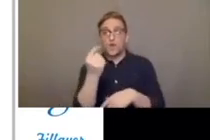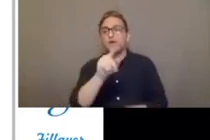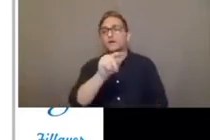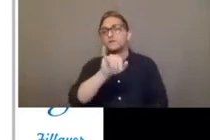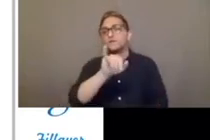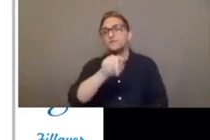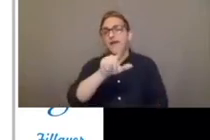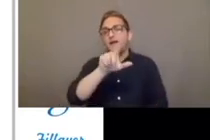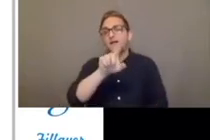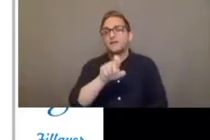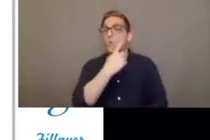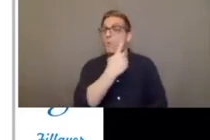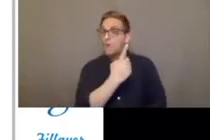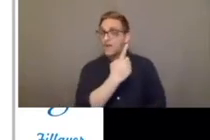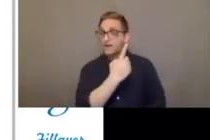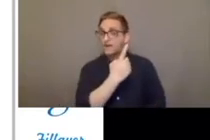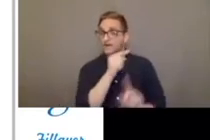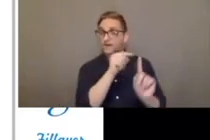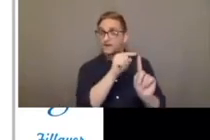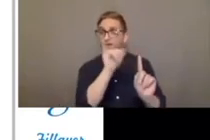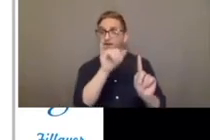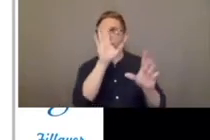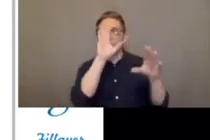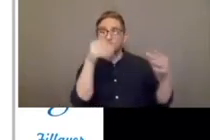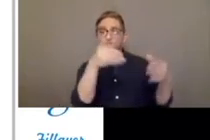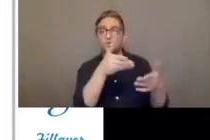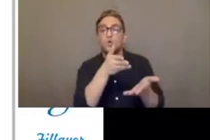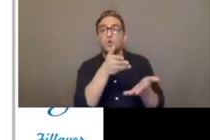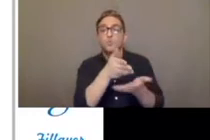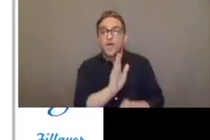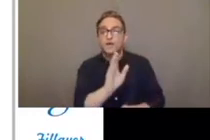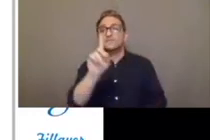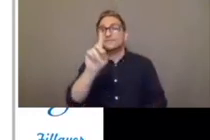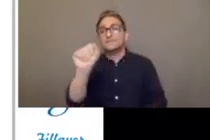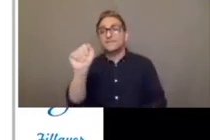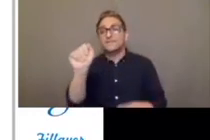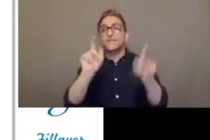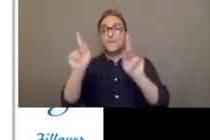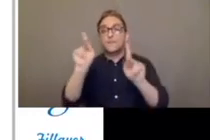which focuses on the rights of disabled individuals in the employment context.